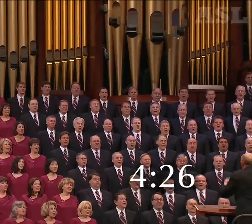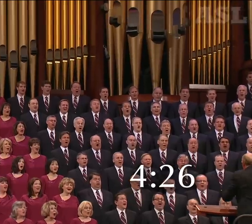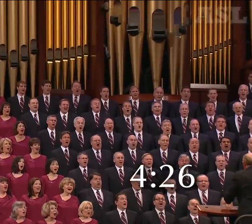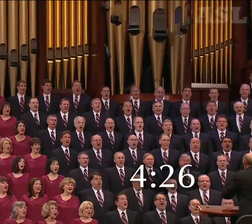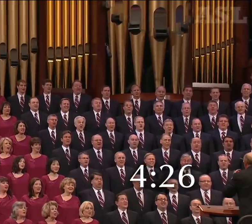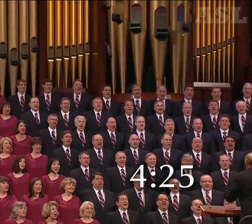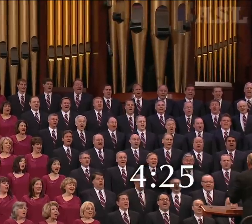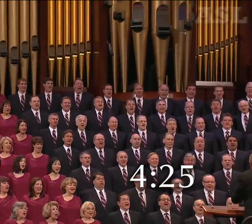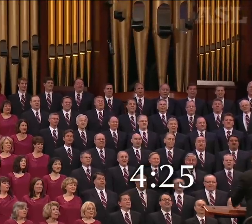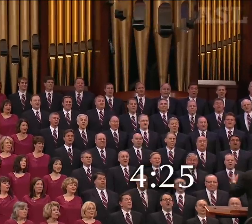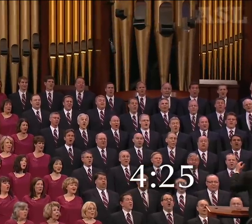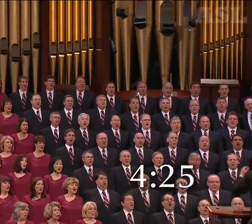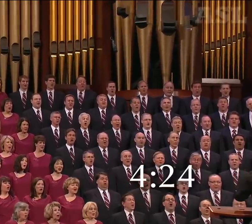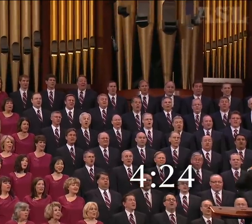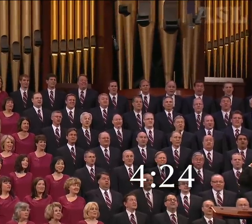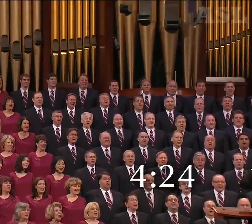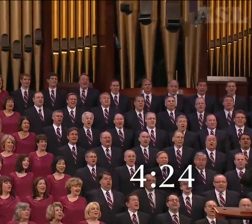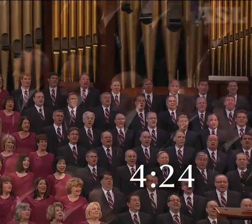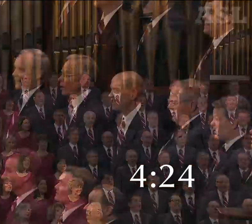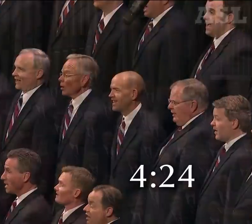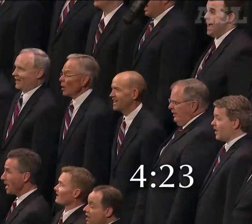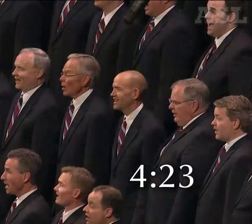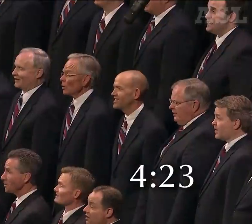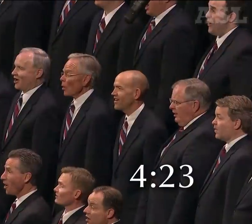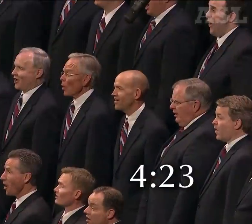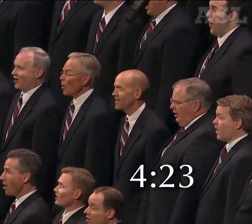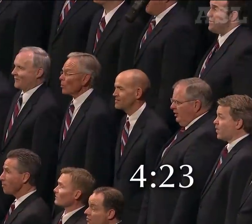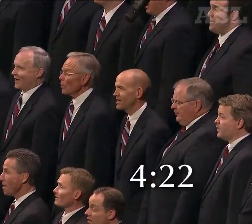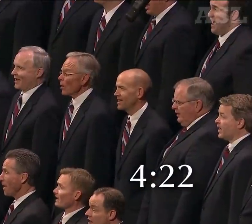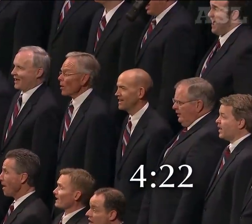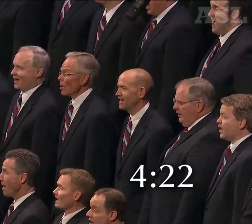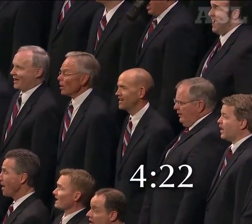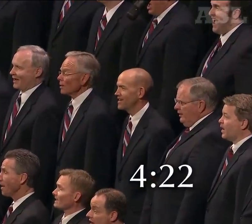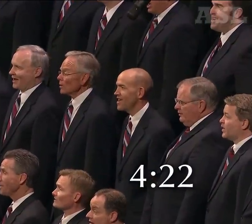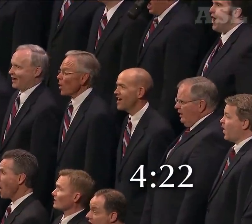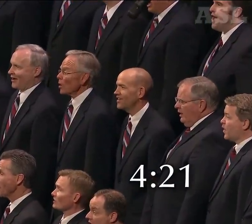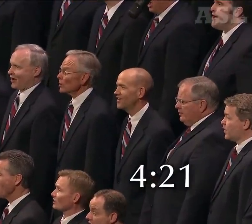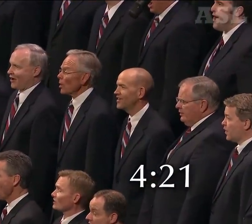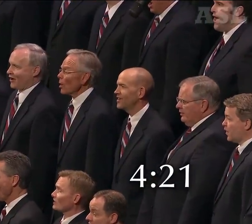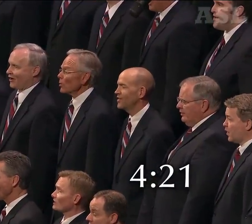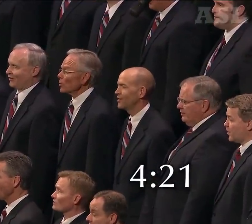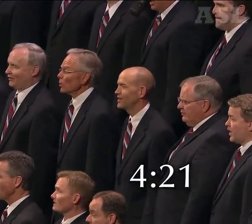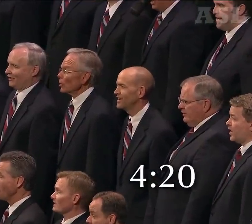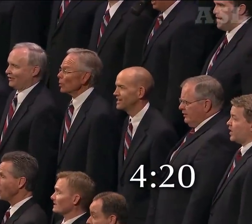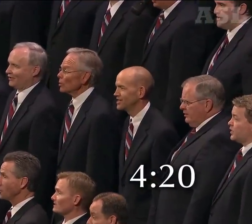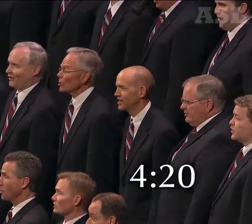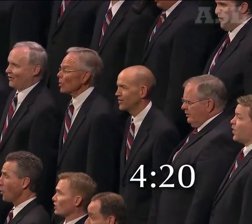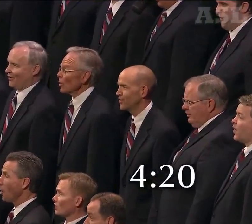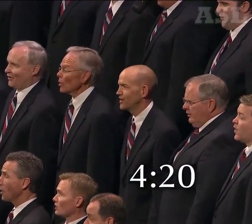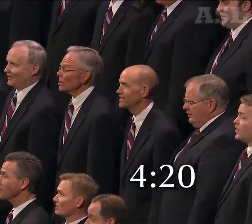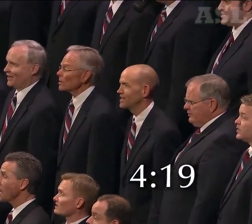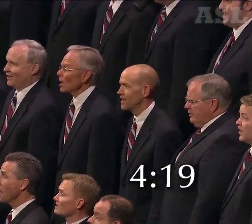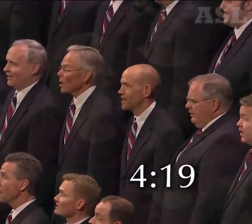CLOSED CAPTION CHANNEL OF THE CHURCH OF JESUS CHRIST OF LATTER-DAY SAINTS.